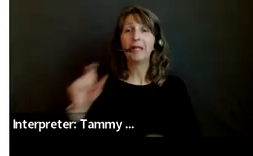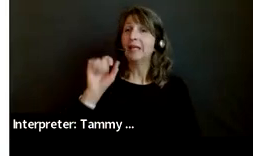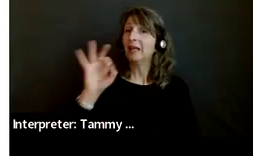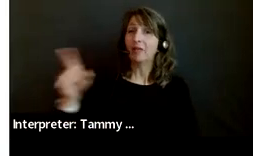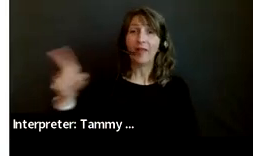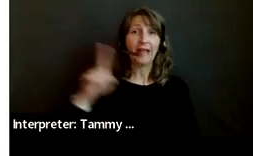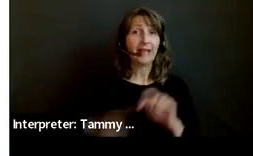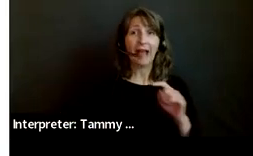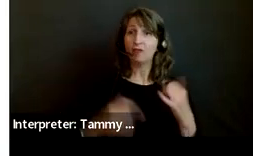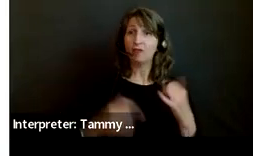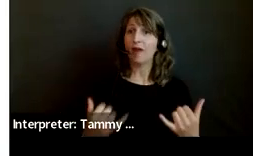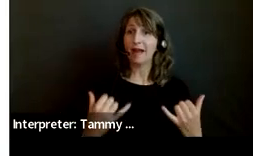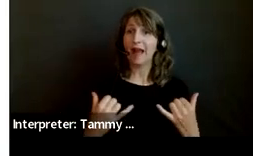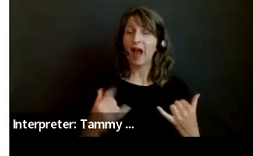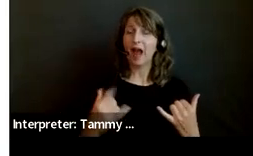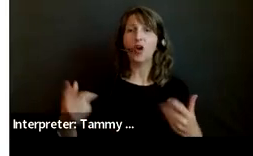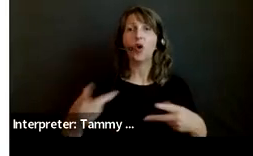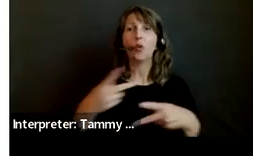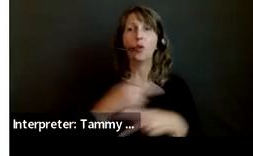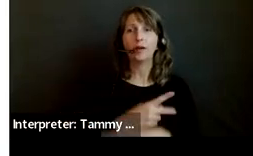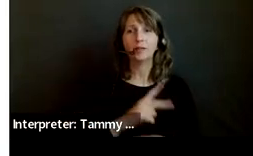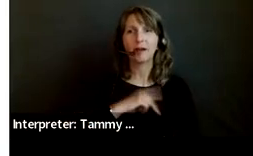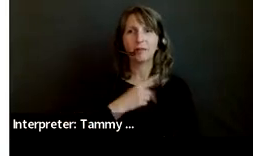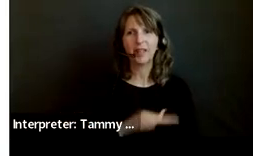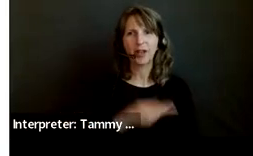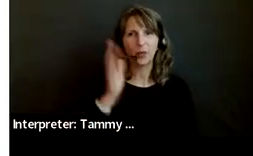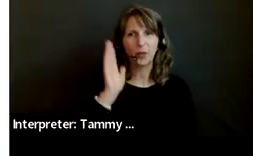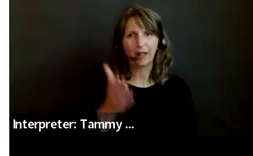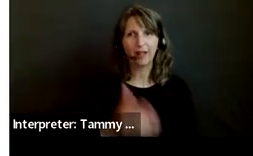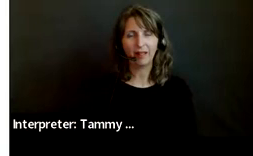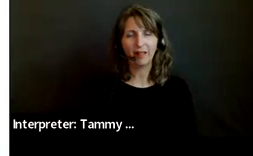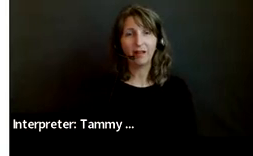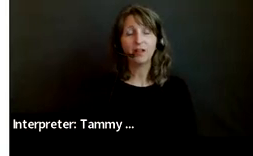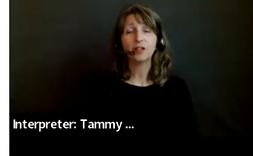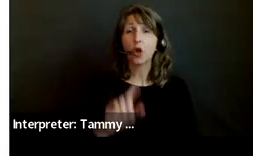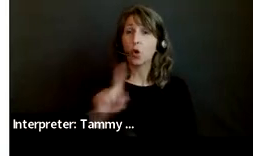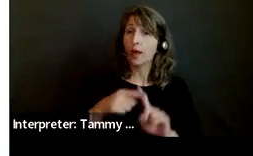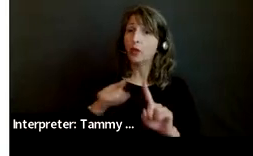So remember this is a longer game. This is not a short response when you're responding to trauma.